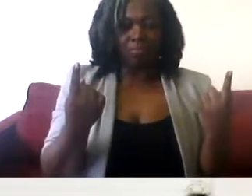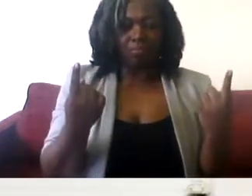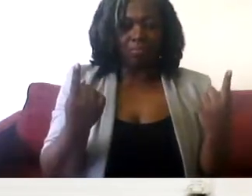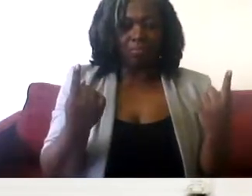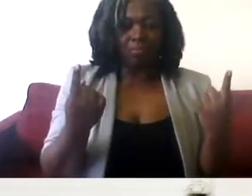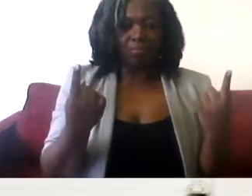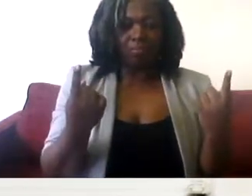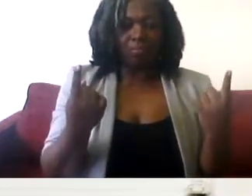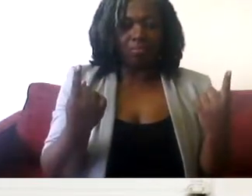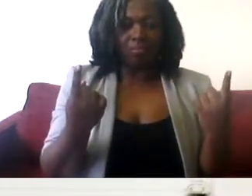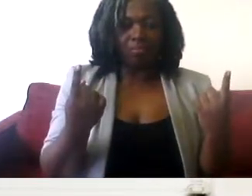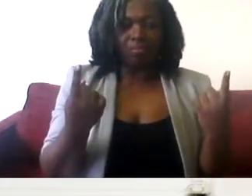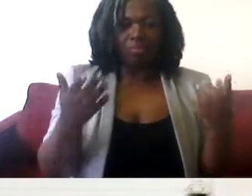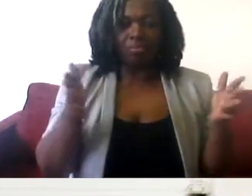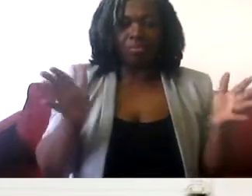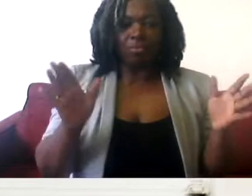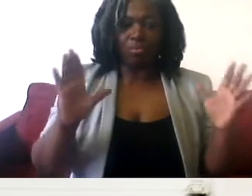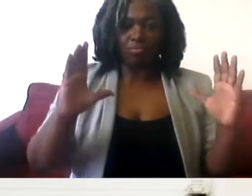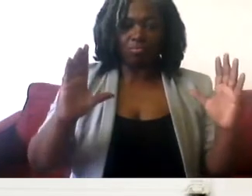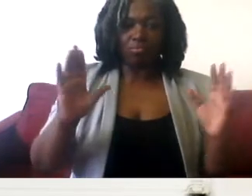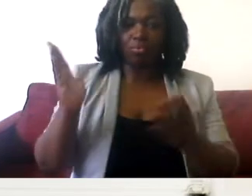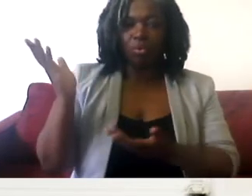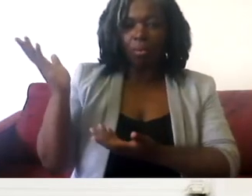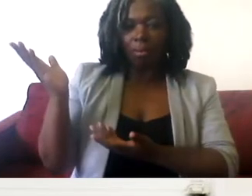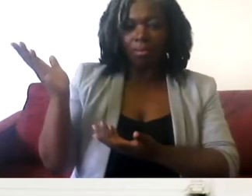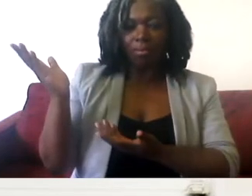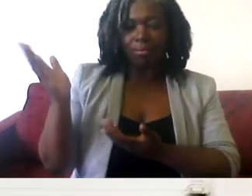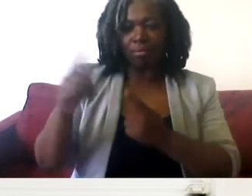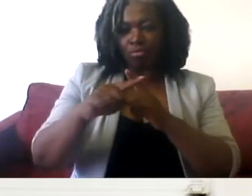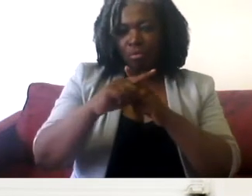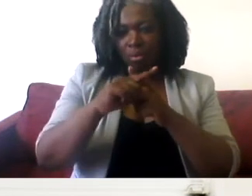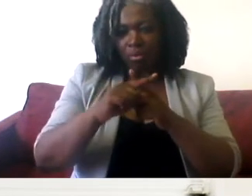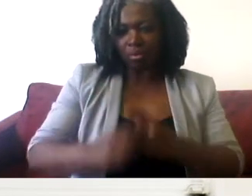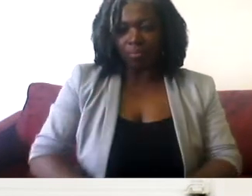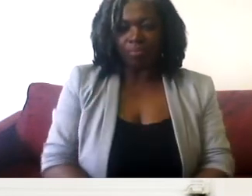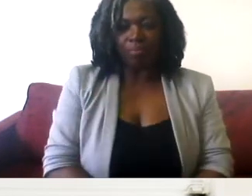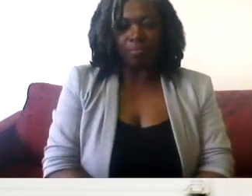round again, so that the cross looks like this.